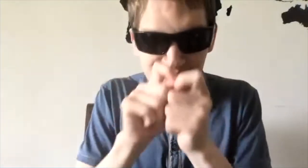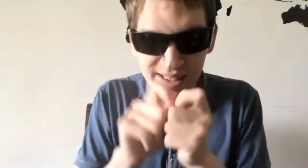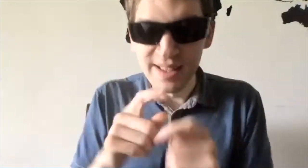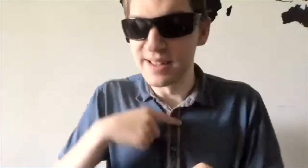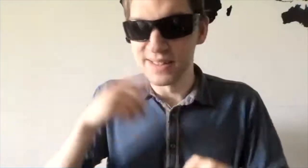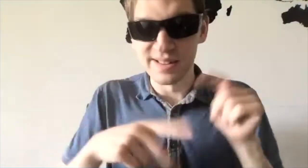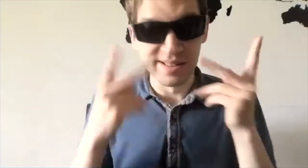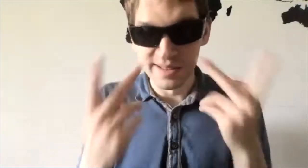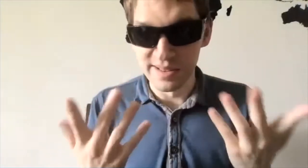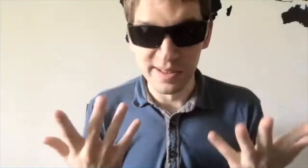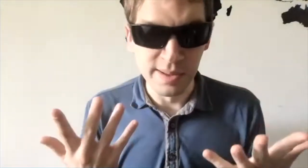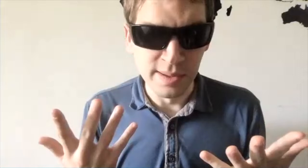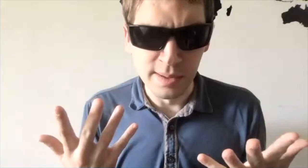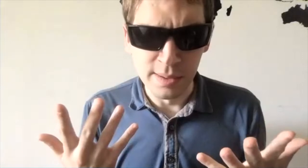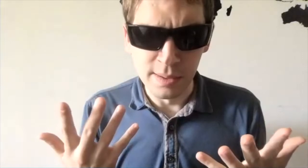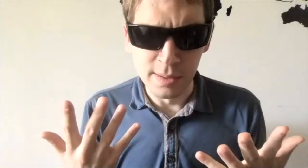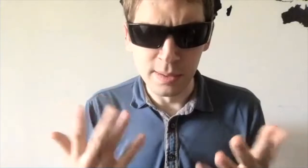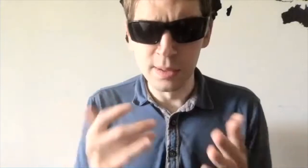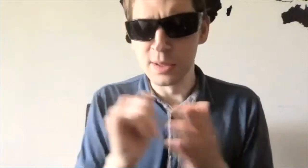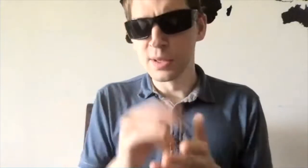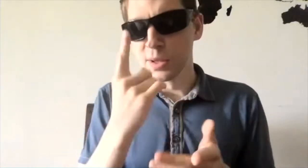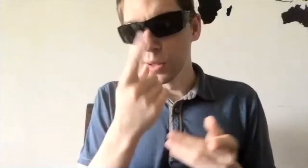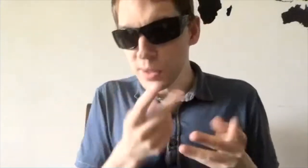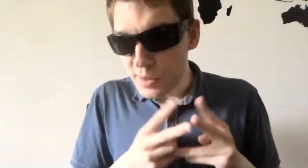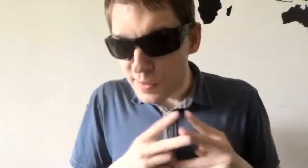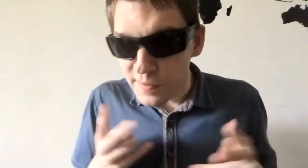anything that you can use, any details that you could include will help us